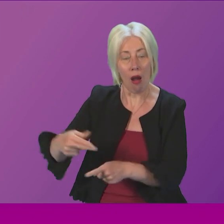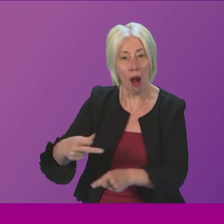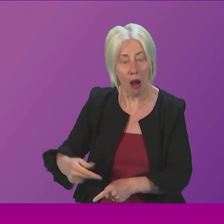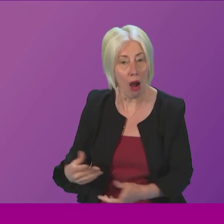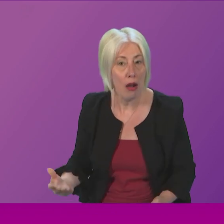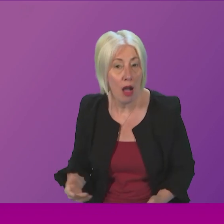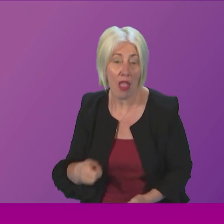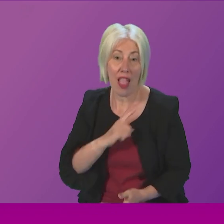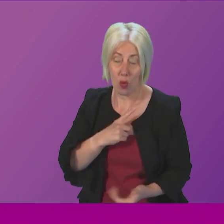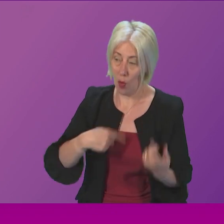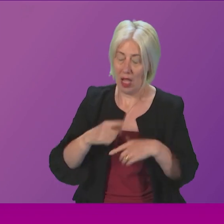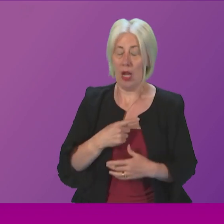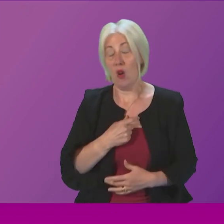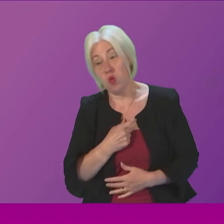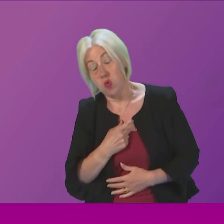That is why we have to make extremely difficult choices.